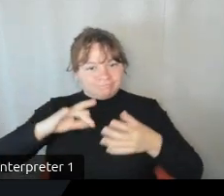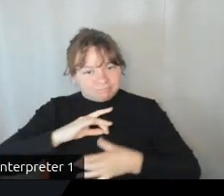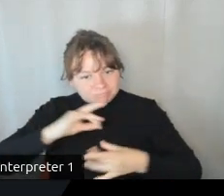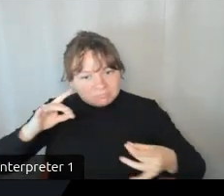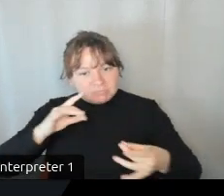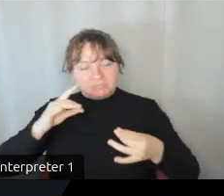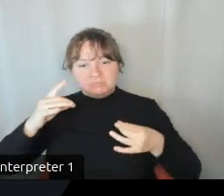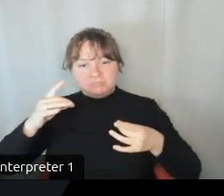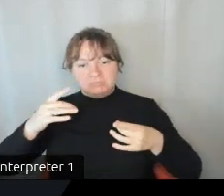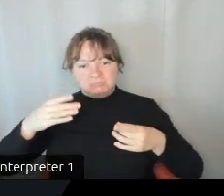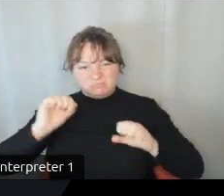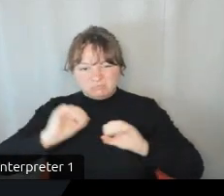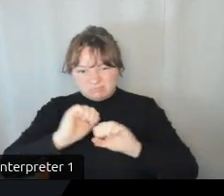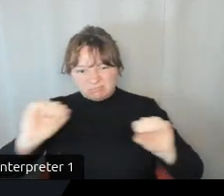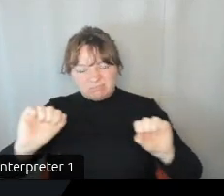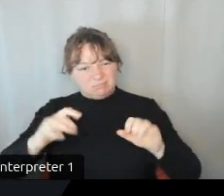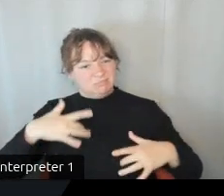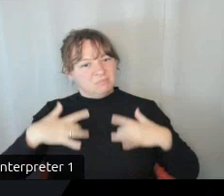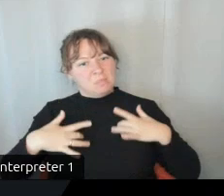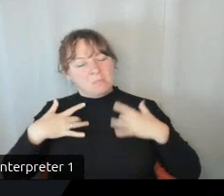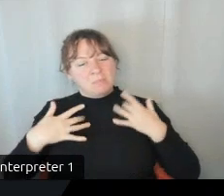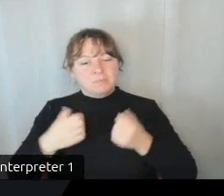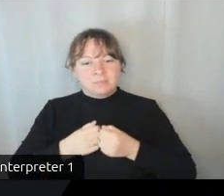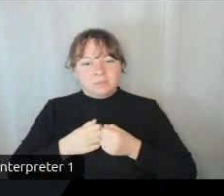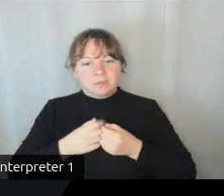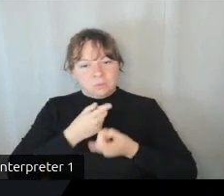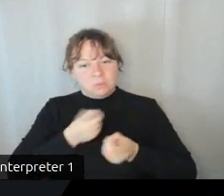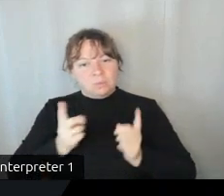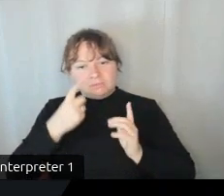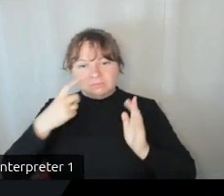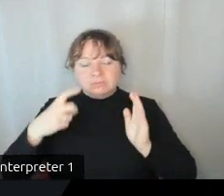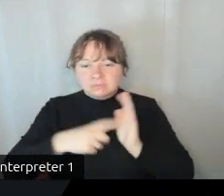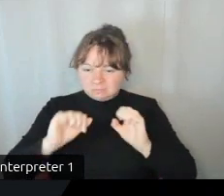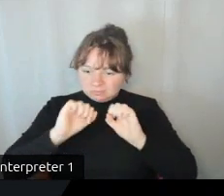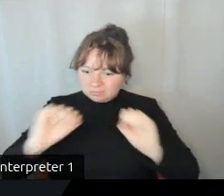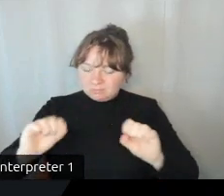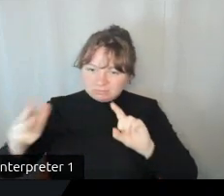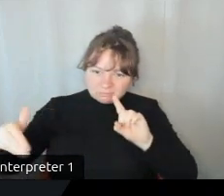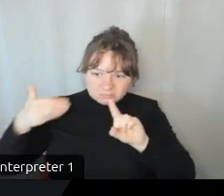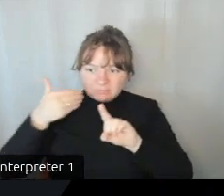ceremony, teaching, research, and learning. And we acknowledge the important role First Nations